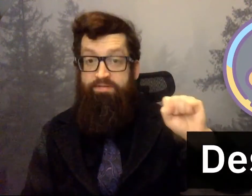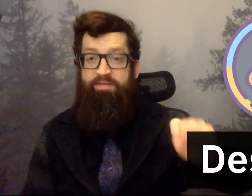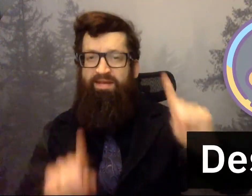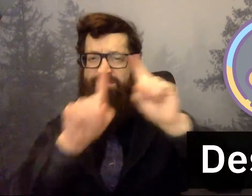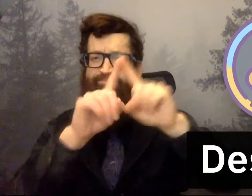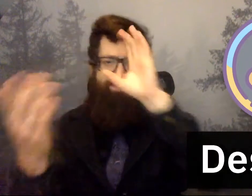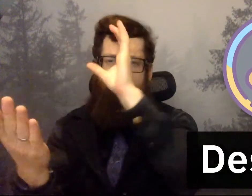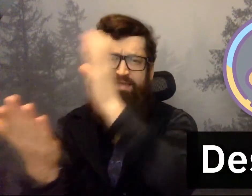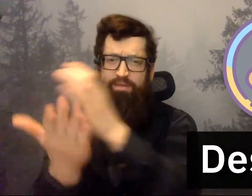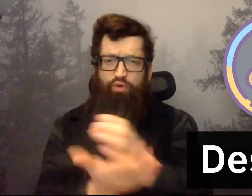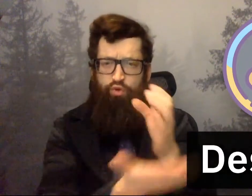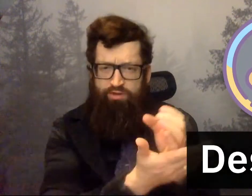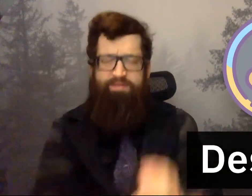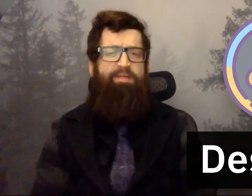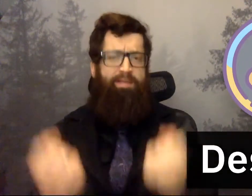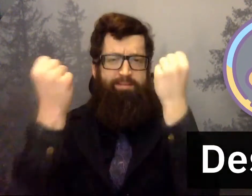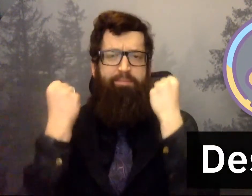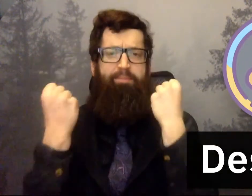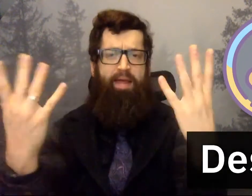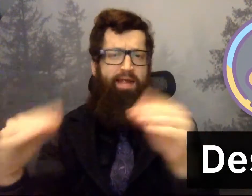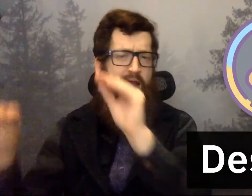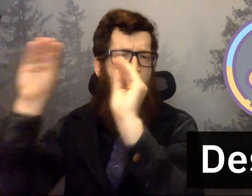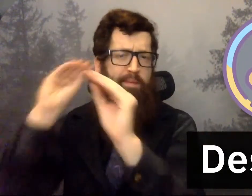There are many image options available.